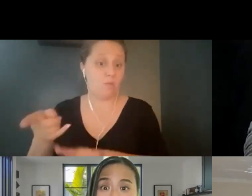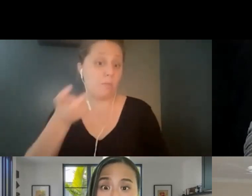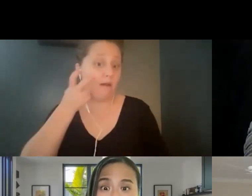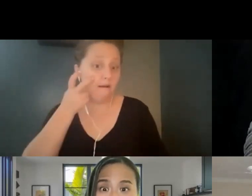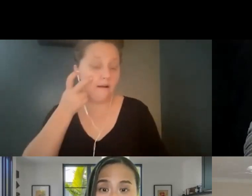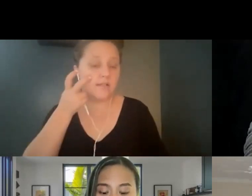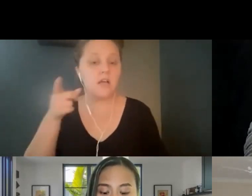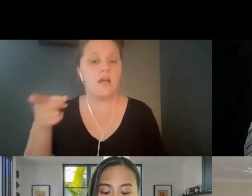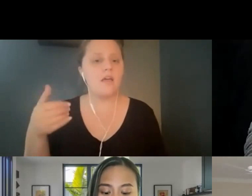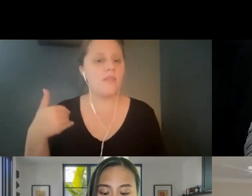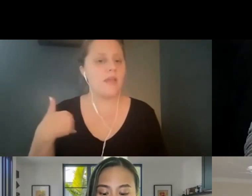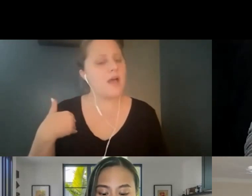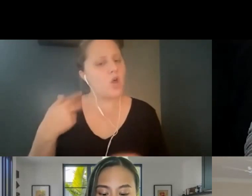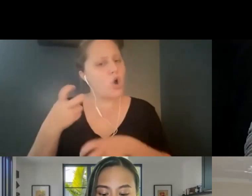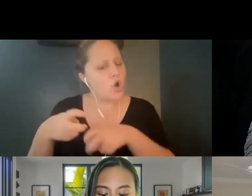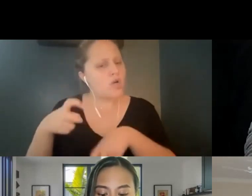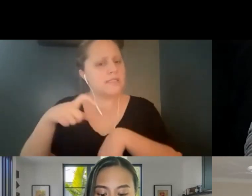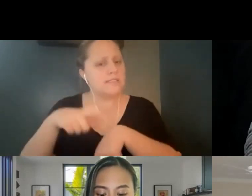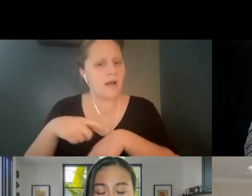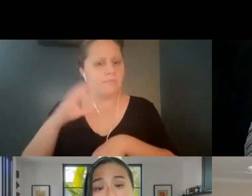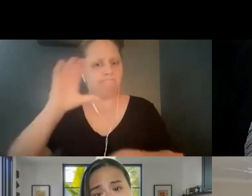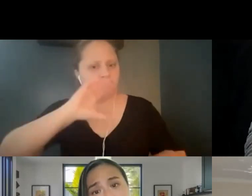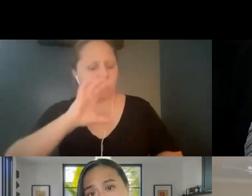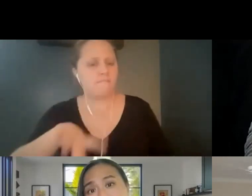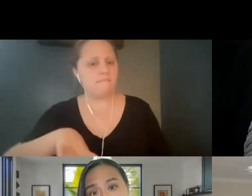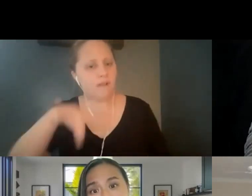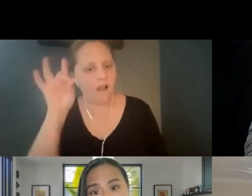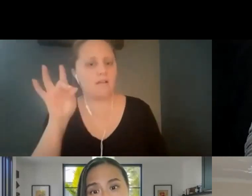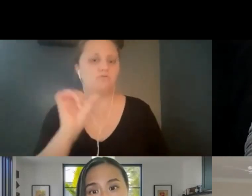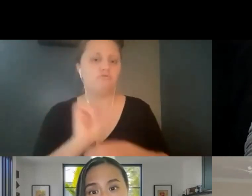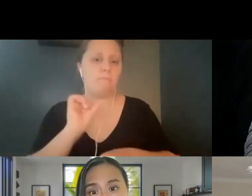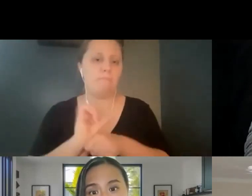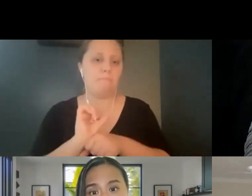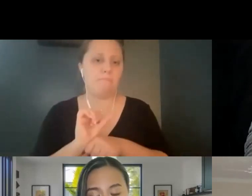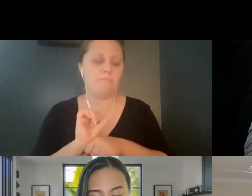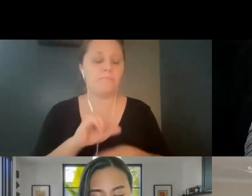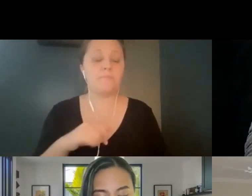difficult time getting a job, but I met him and I knew from the